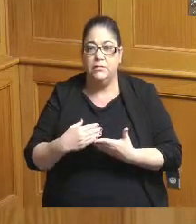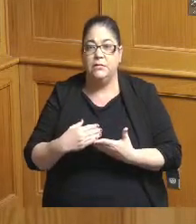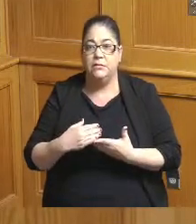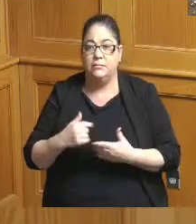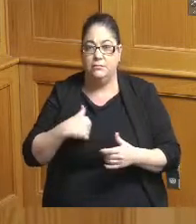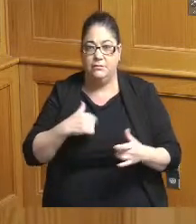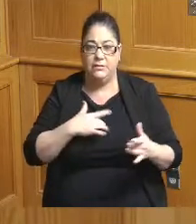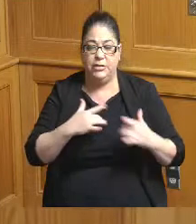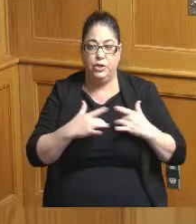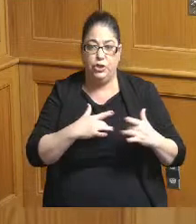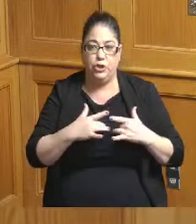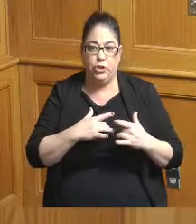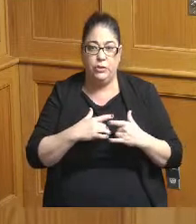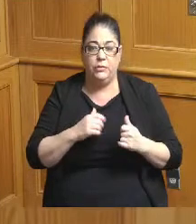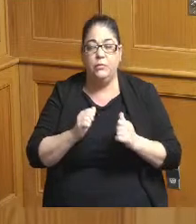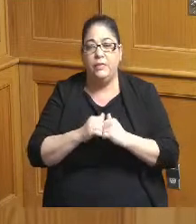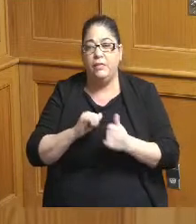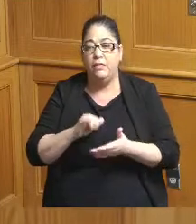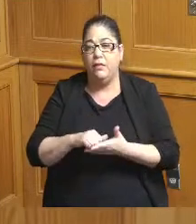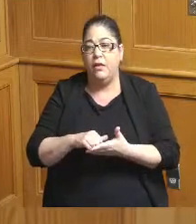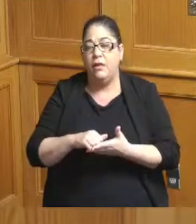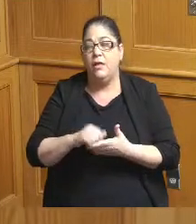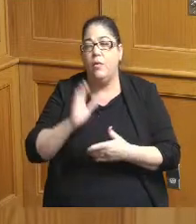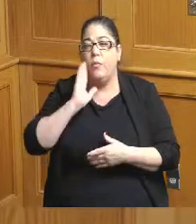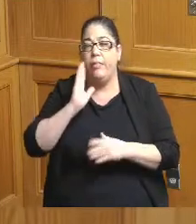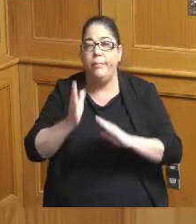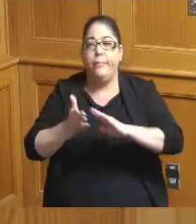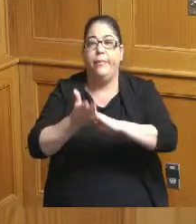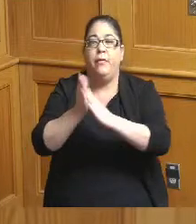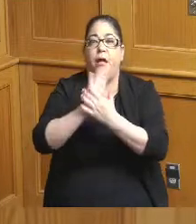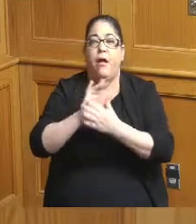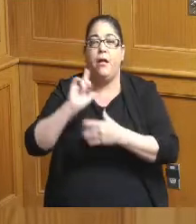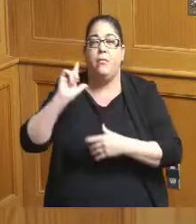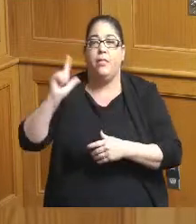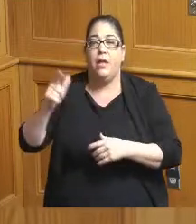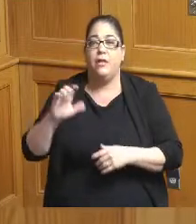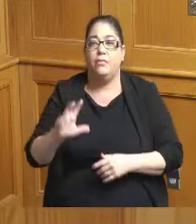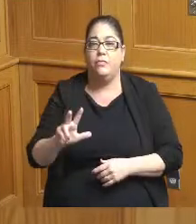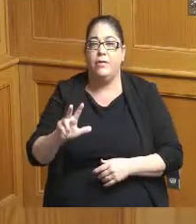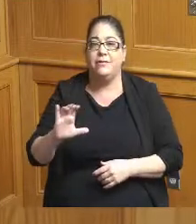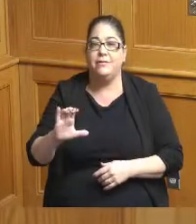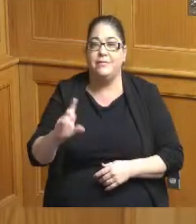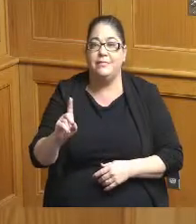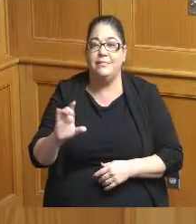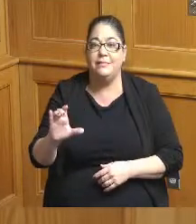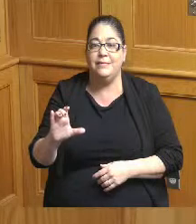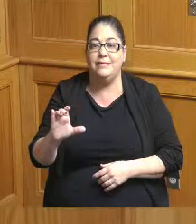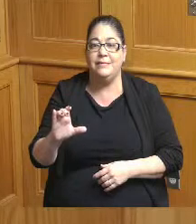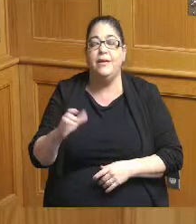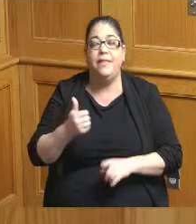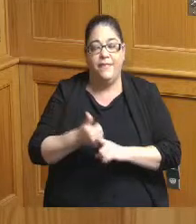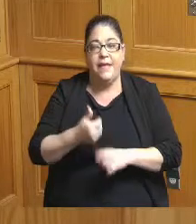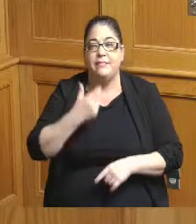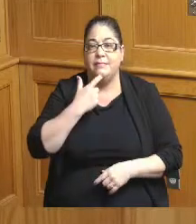concerned that it will become something that 3cdc would make into kind of what they do on